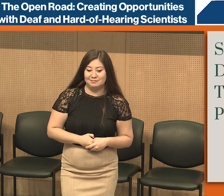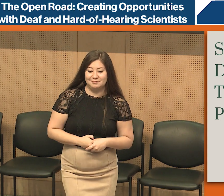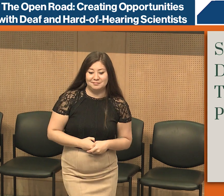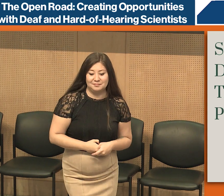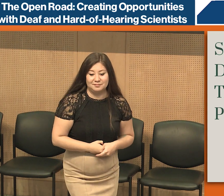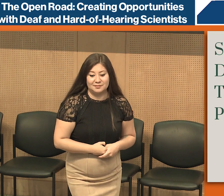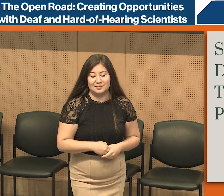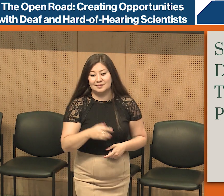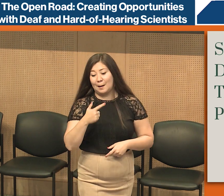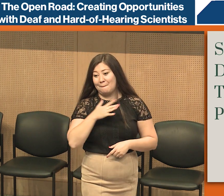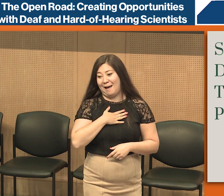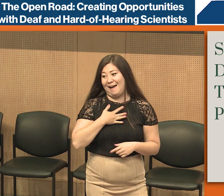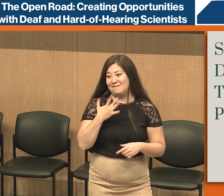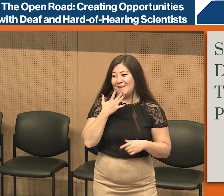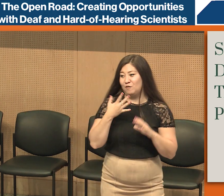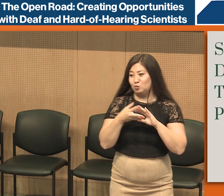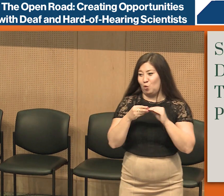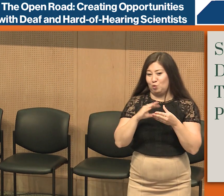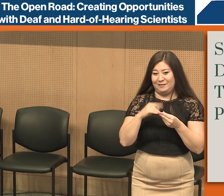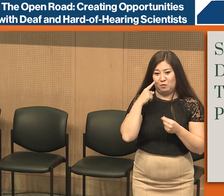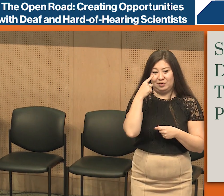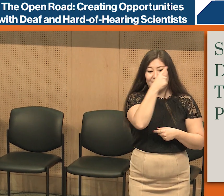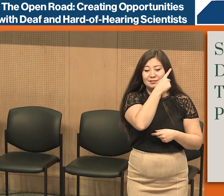That takes muscle memory and that takes repetition.